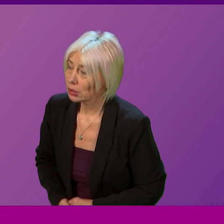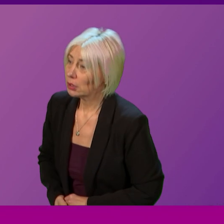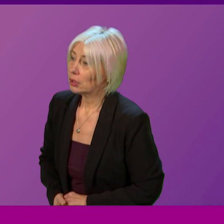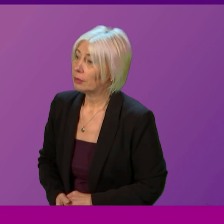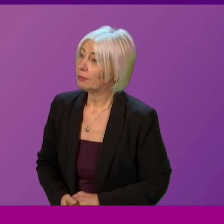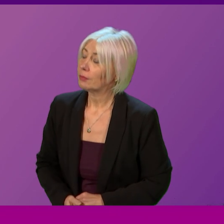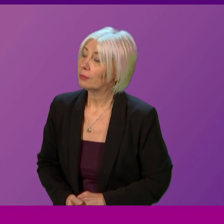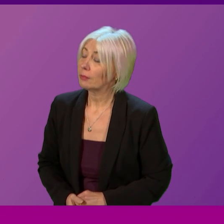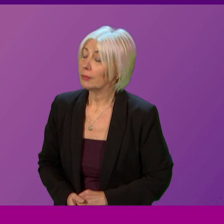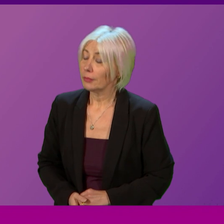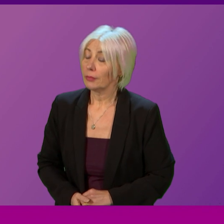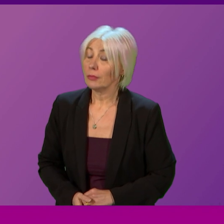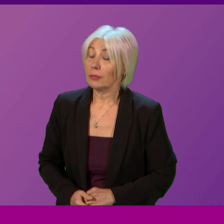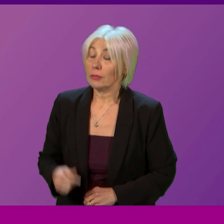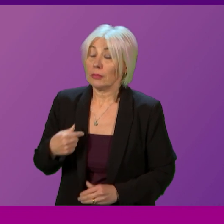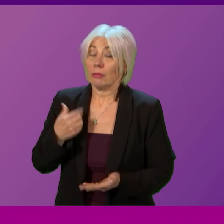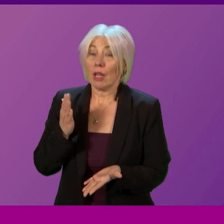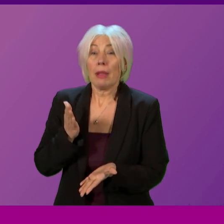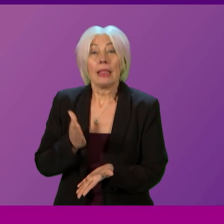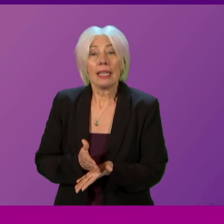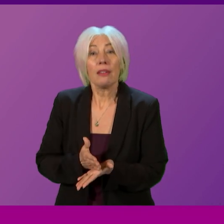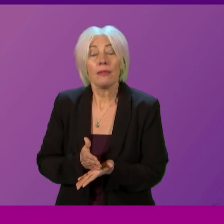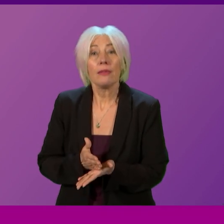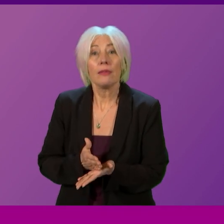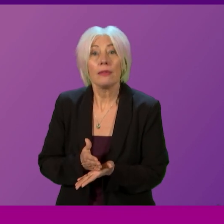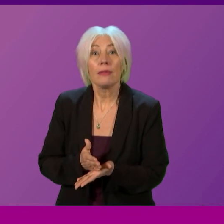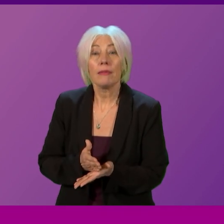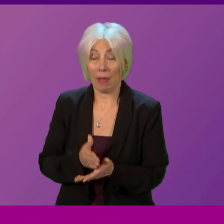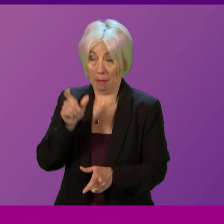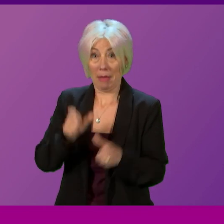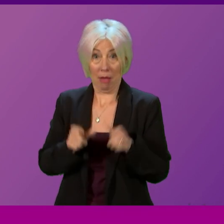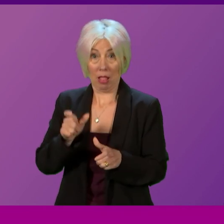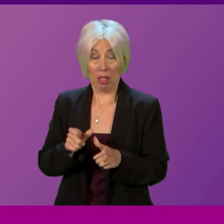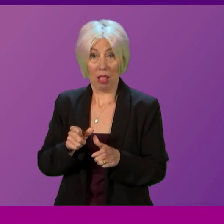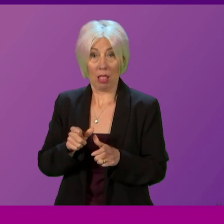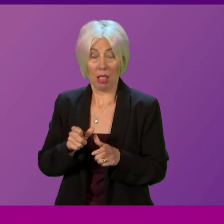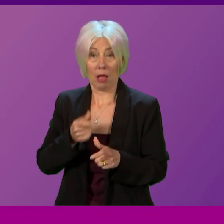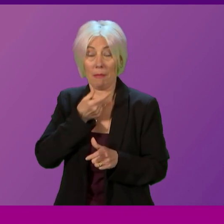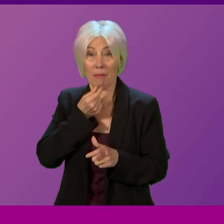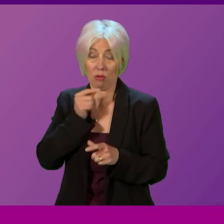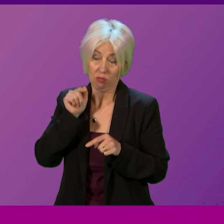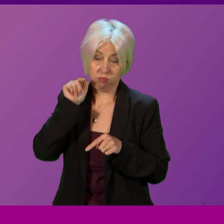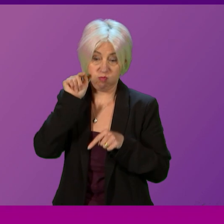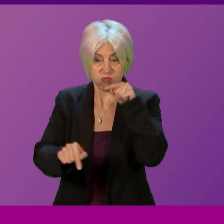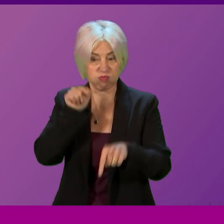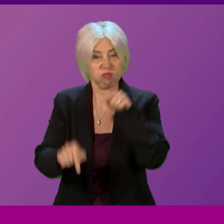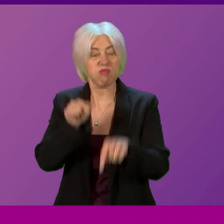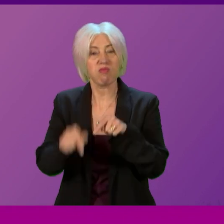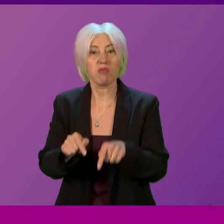I believe that people who are responsible for violent attacks against women are those